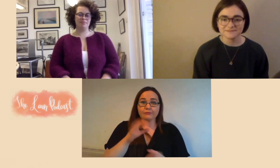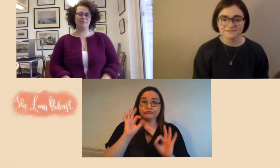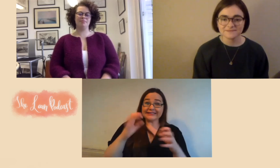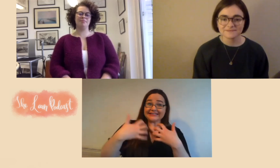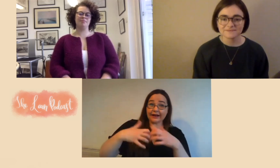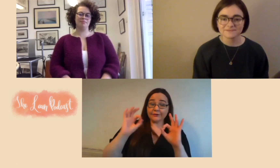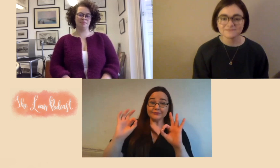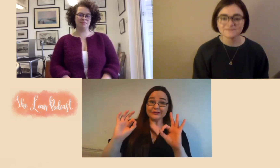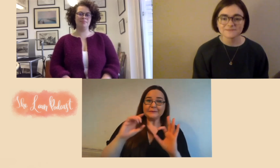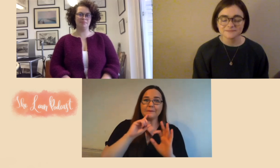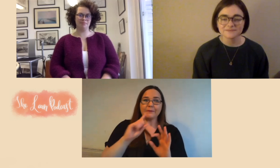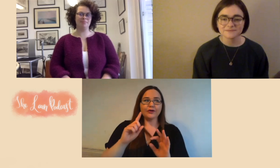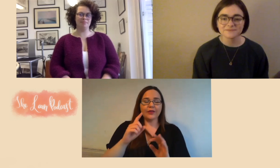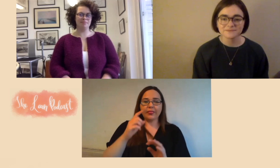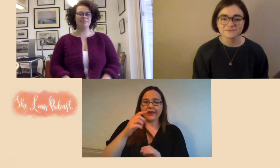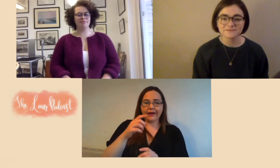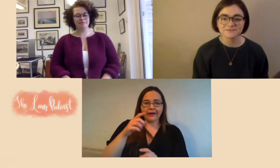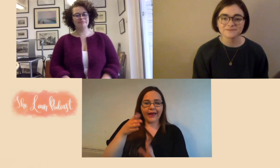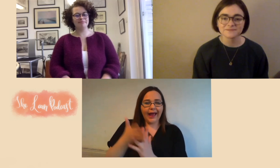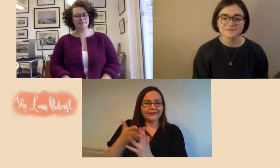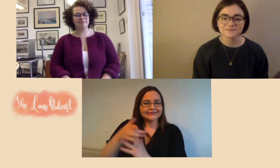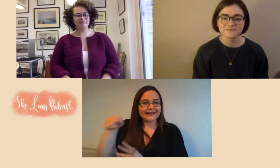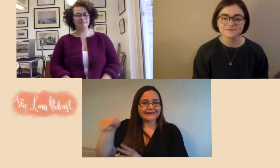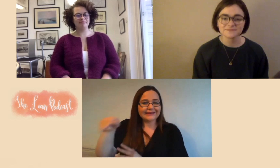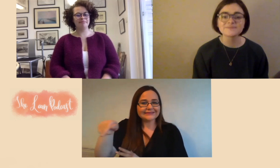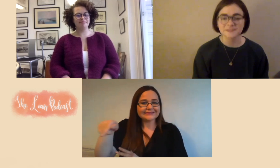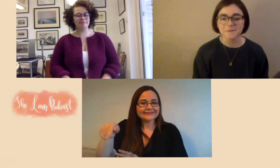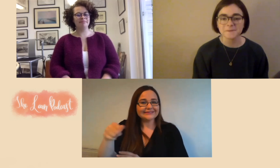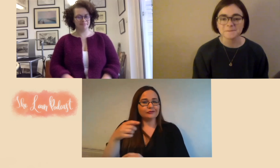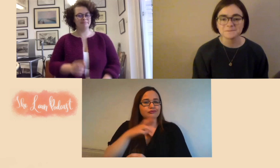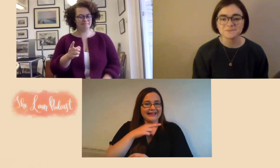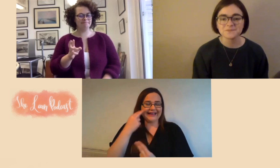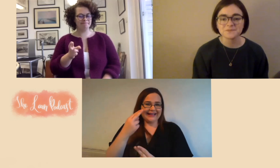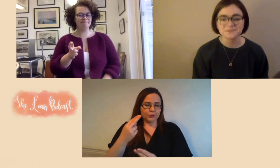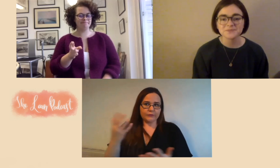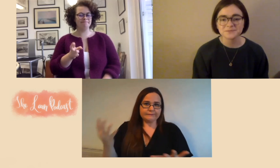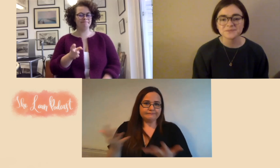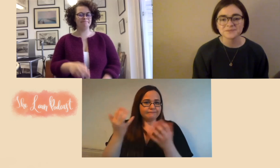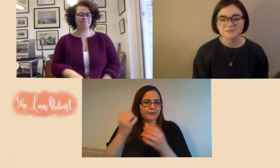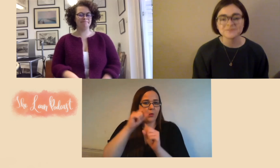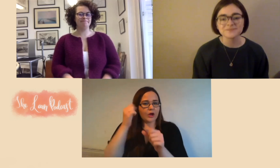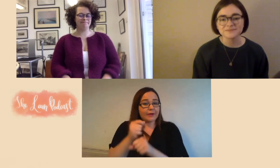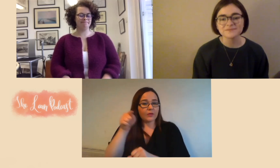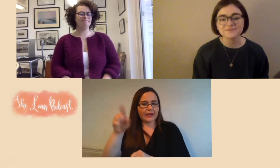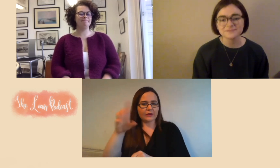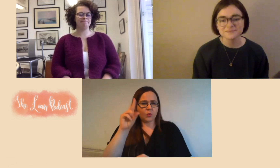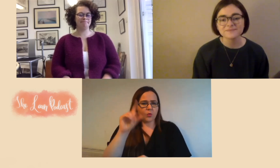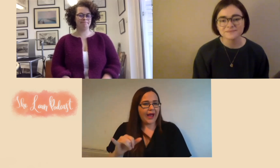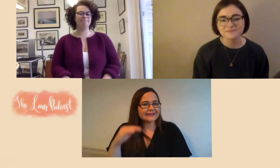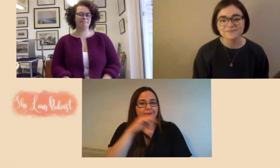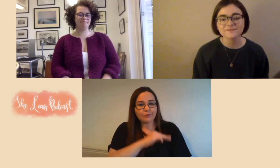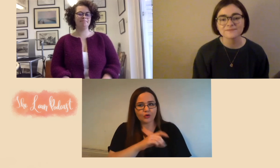Yeah, no totally. So, I think that side of accessibility we definitely need to raise way more awareness around that.